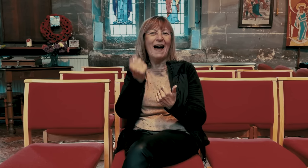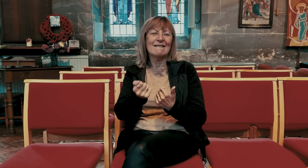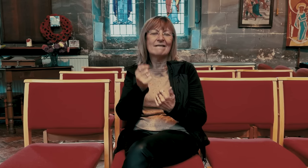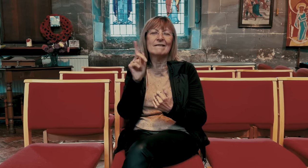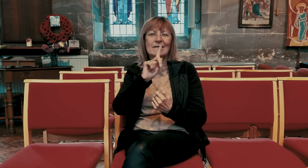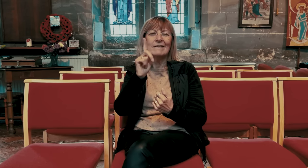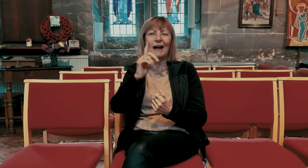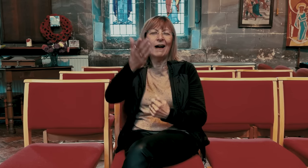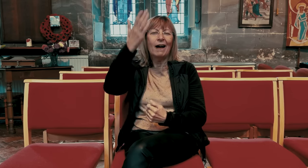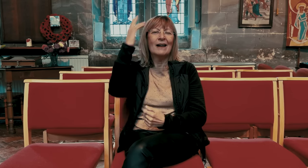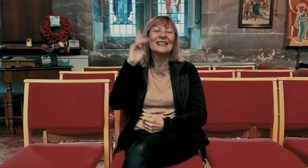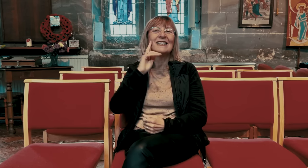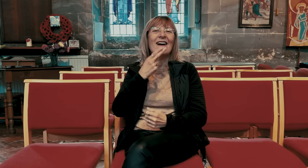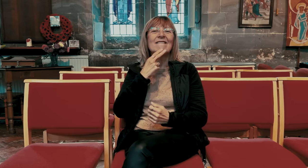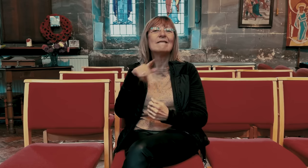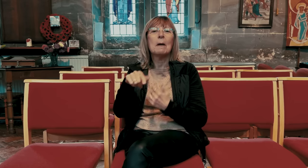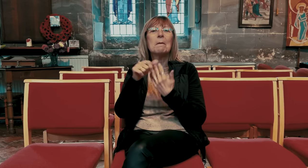that was in cartoon form, with speech bubbles.